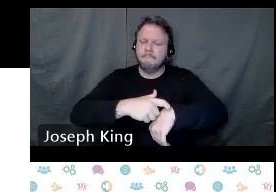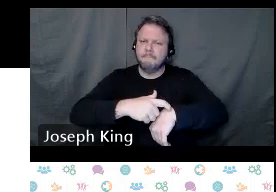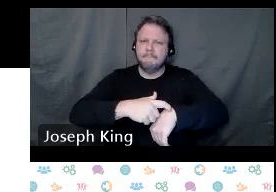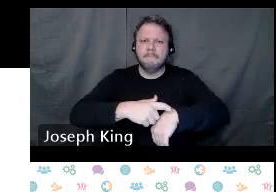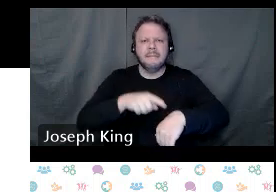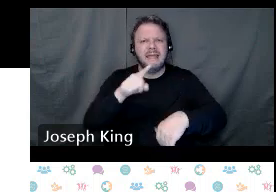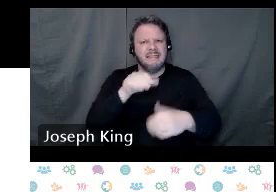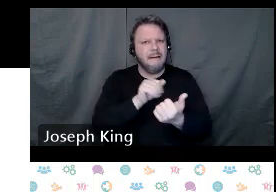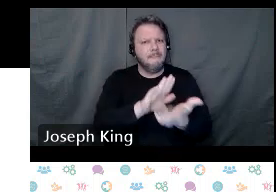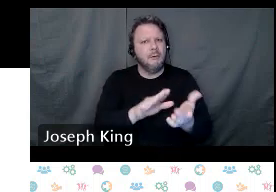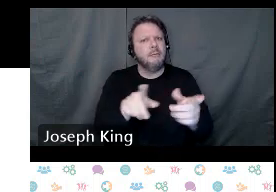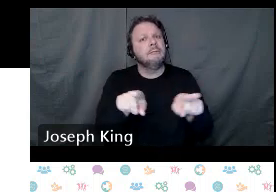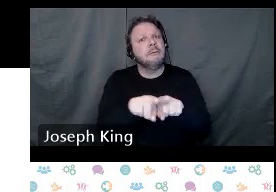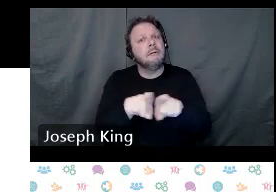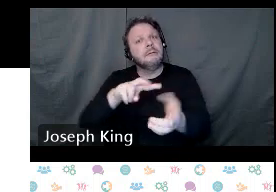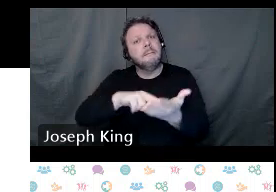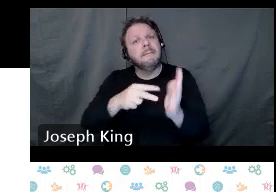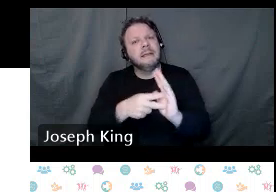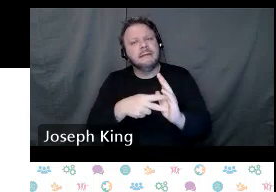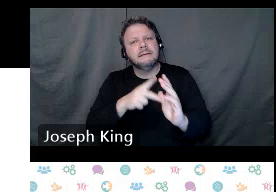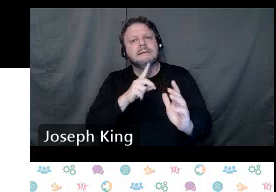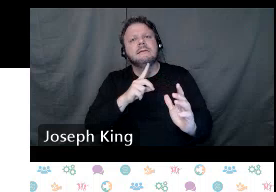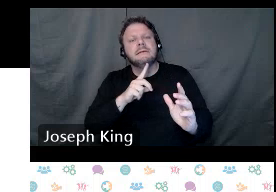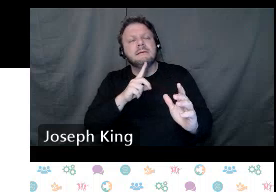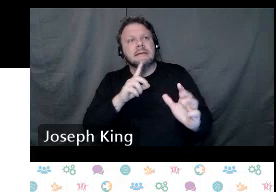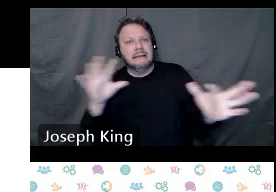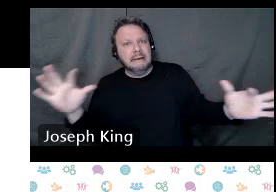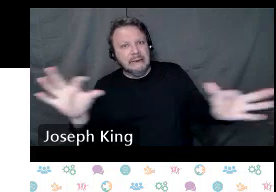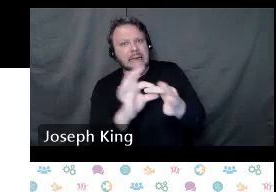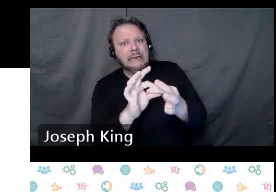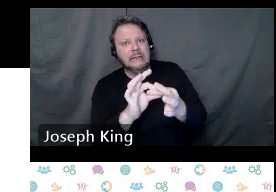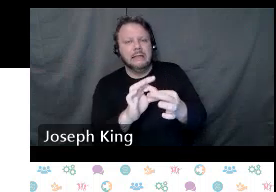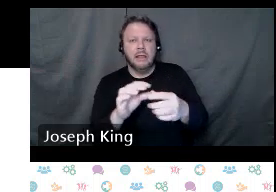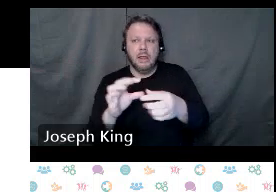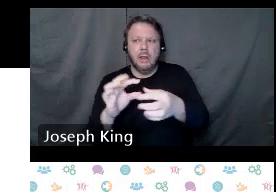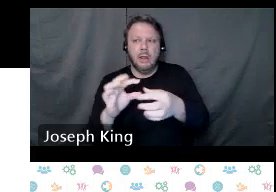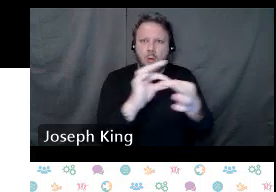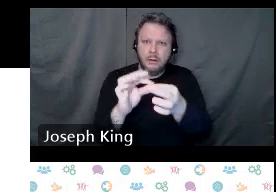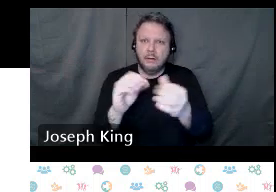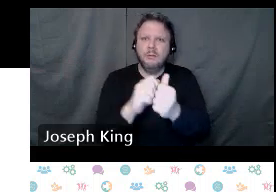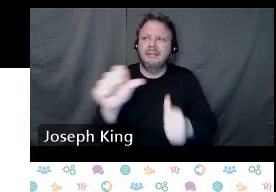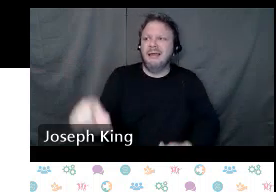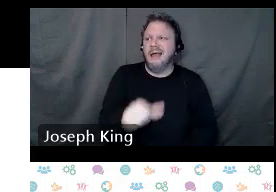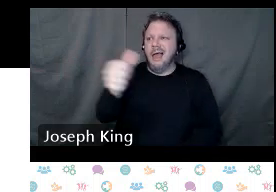This approach also means intentionally linking and coordinating with other